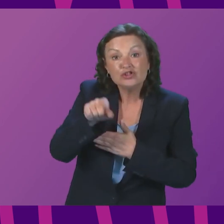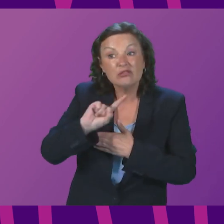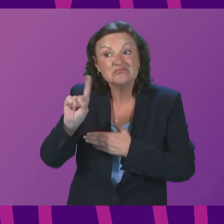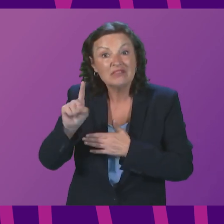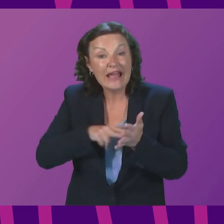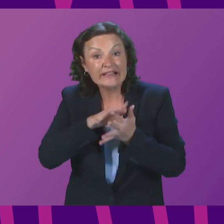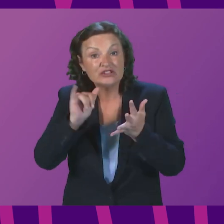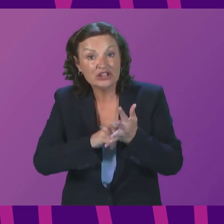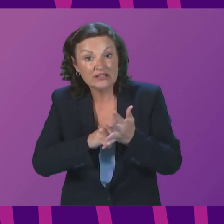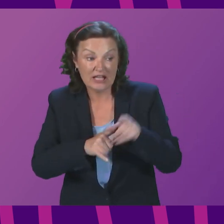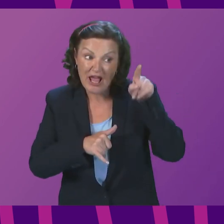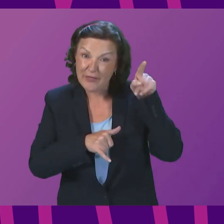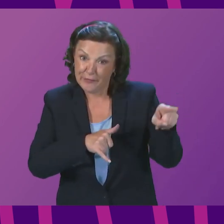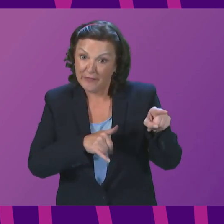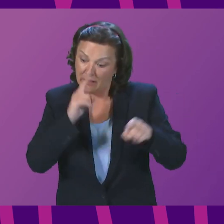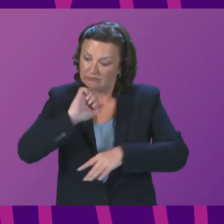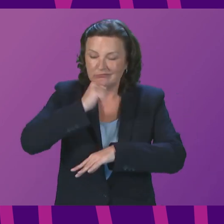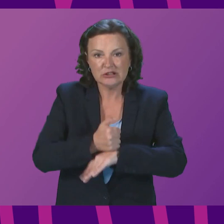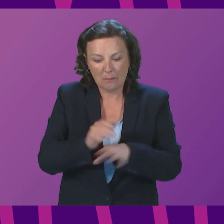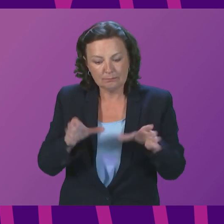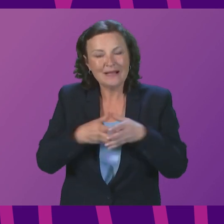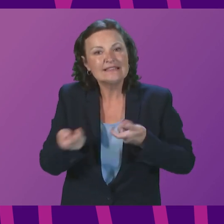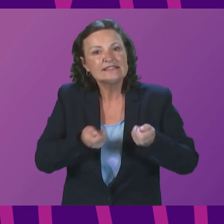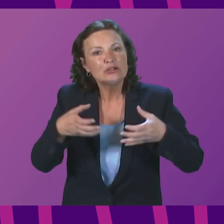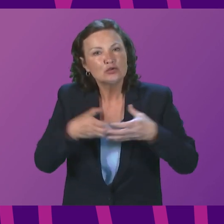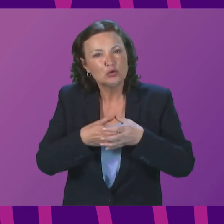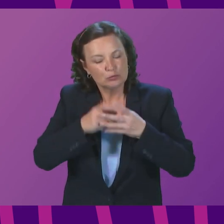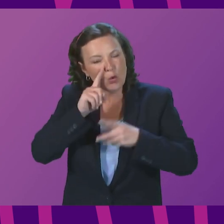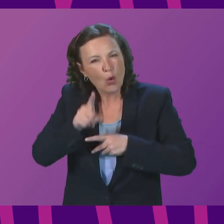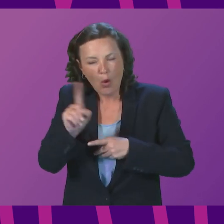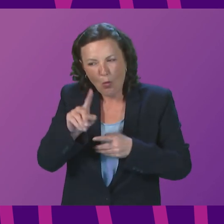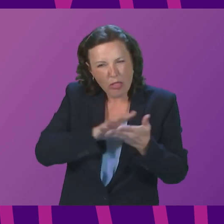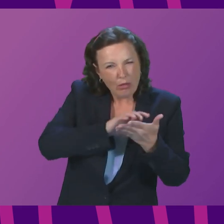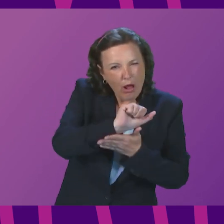the issues of culture more broadly.